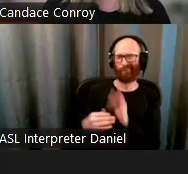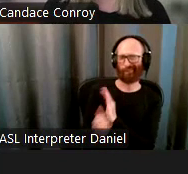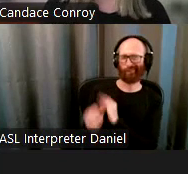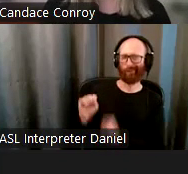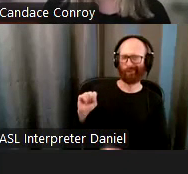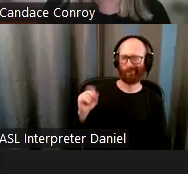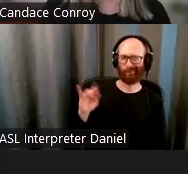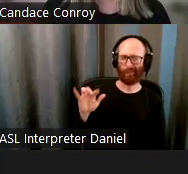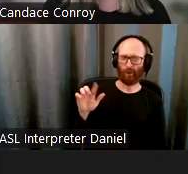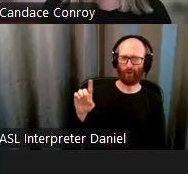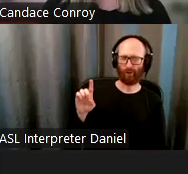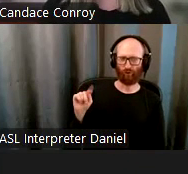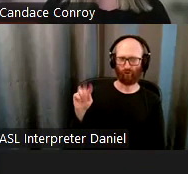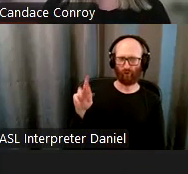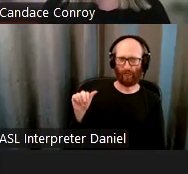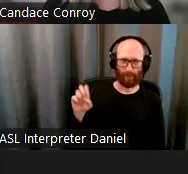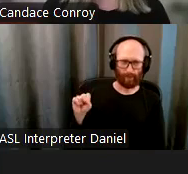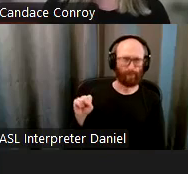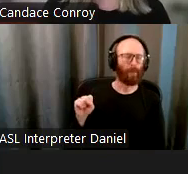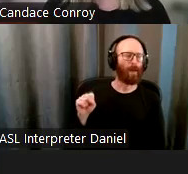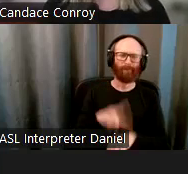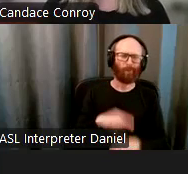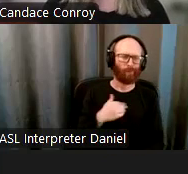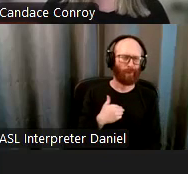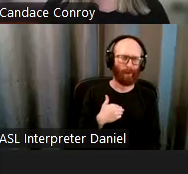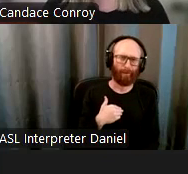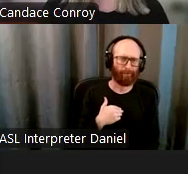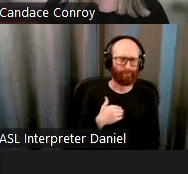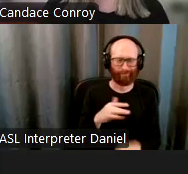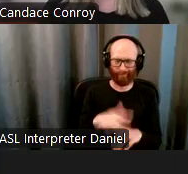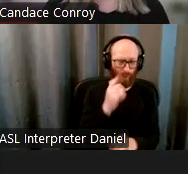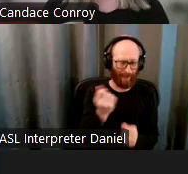there's a space for everyone. We need marketing, accounting, communications,